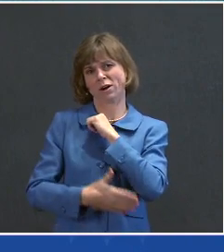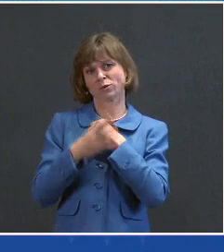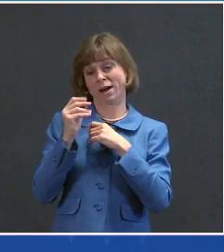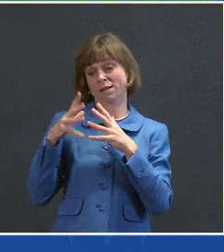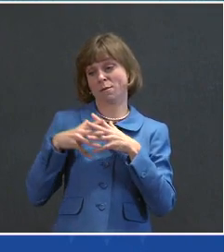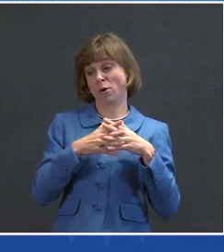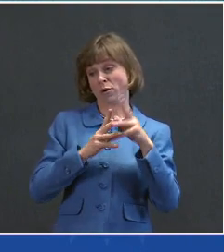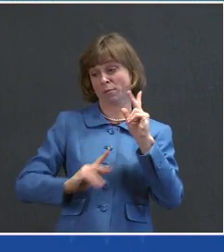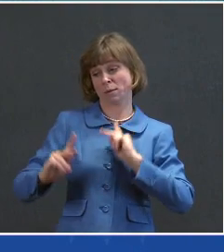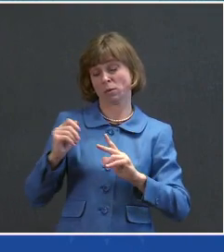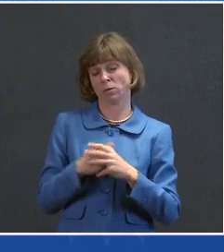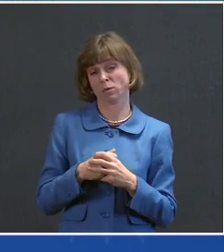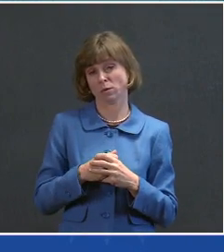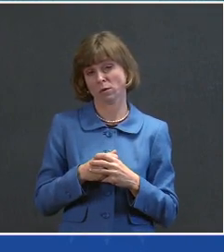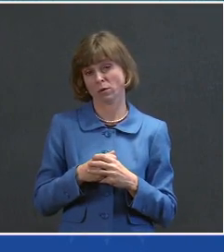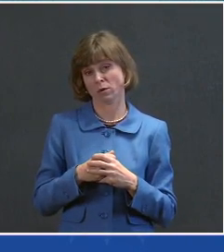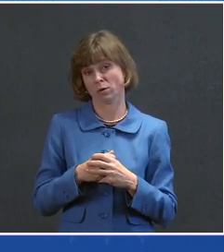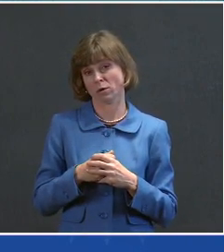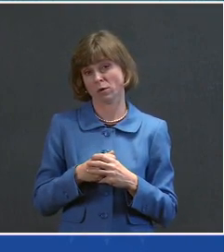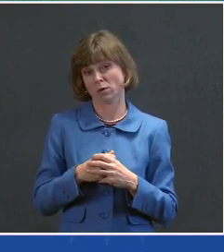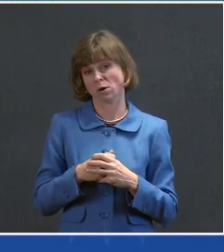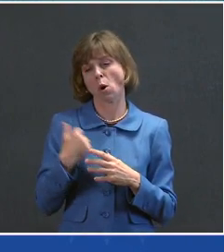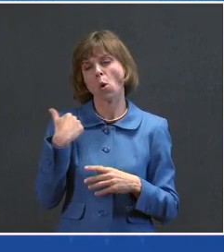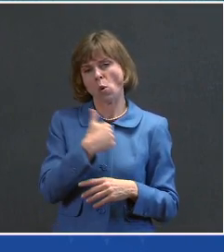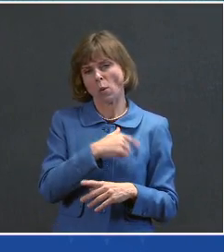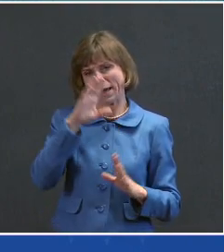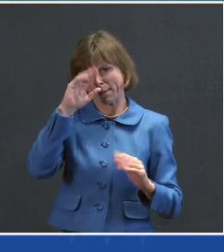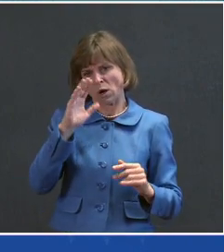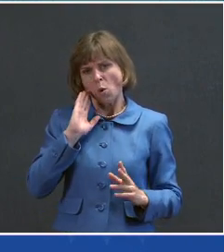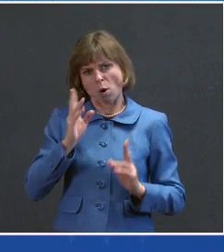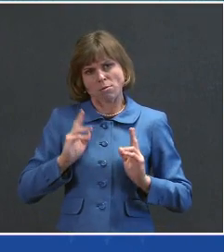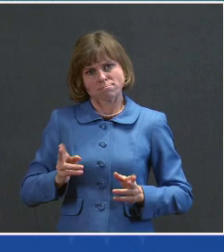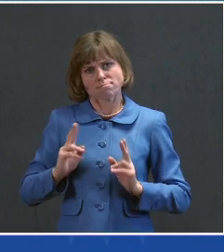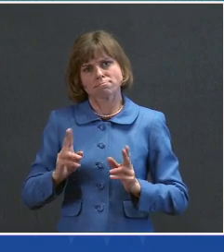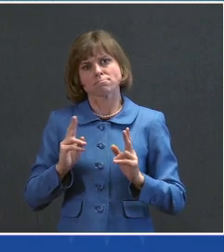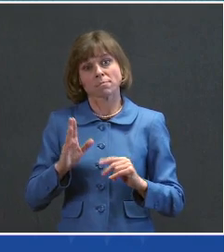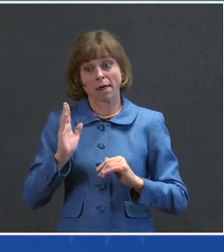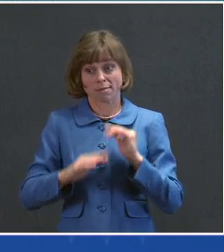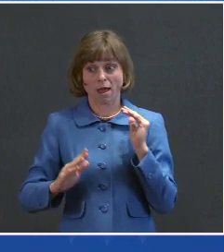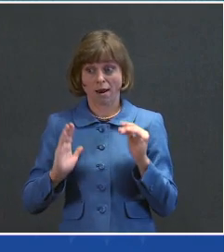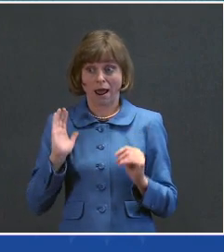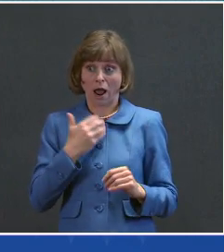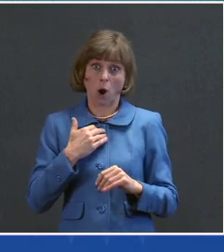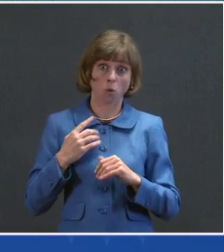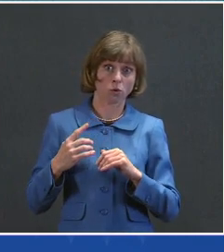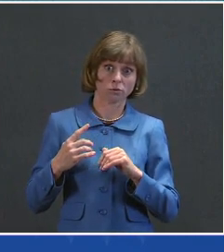and we expect to have that done at an expedited pace from what we had been predicting previously.